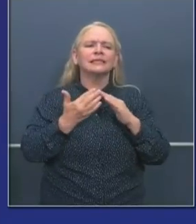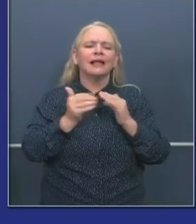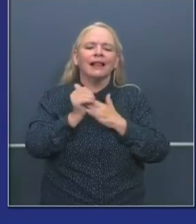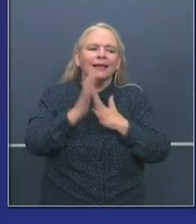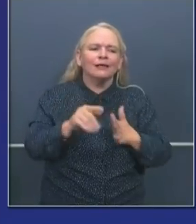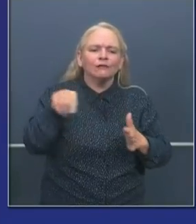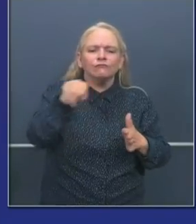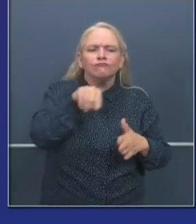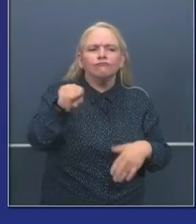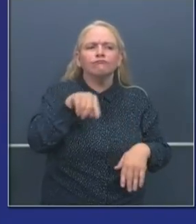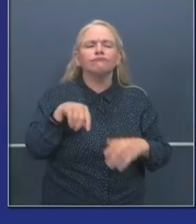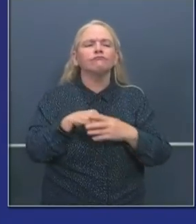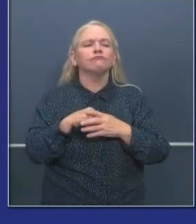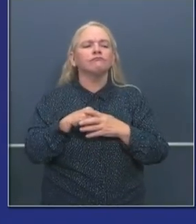MONITORING LIST MORE FORMALLY.